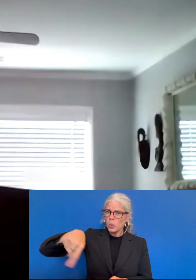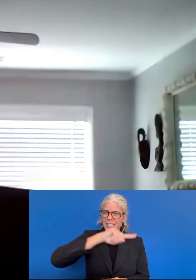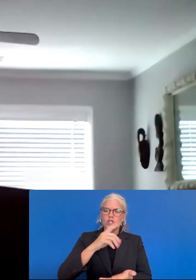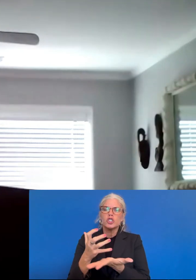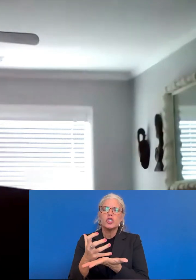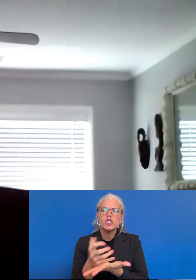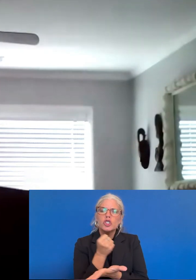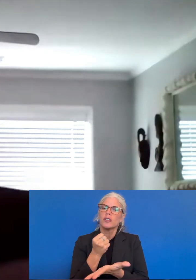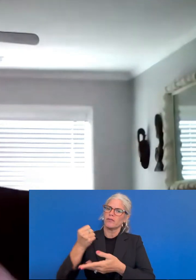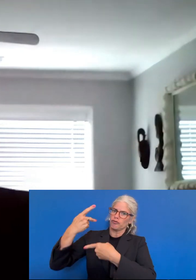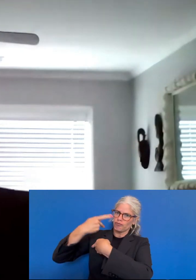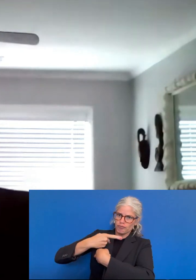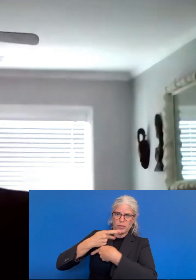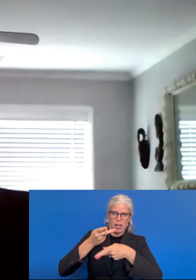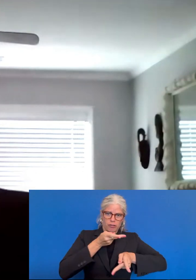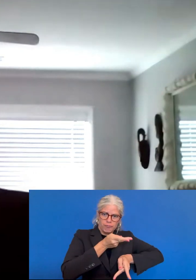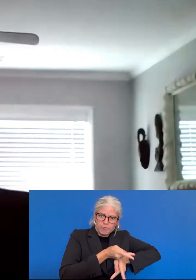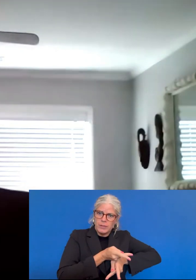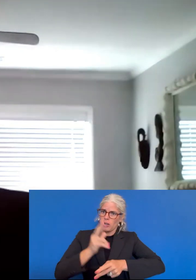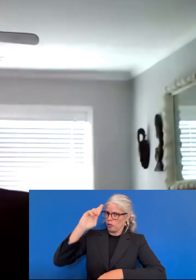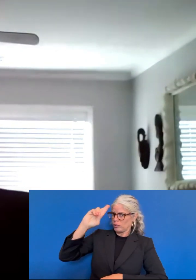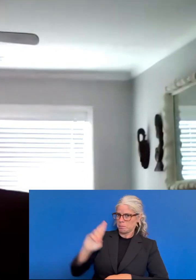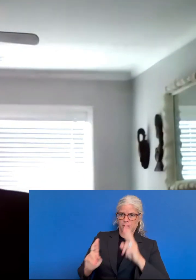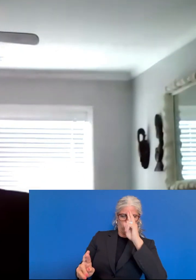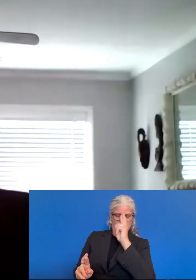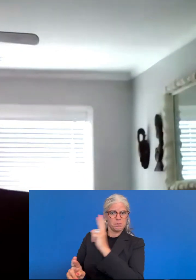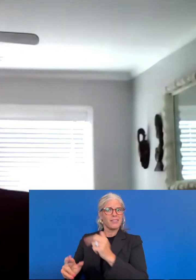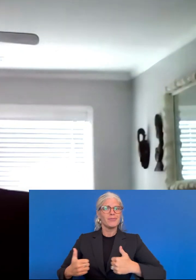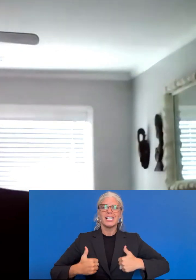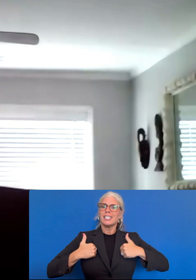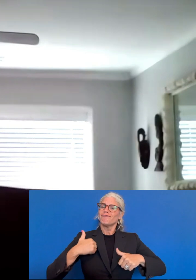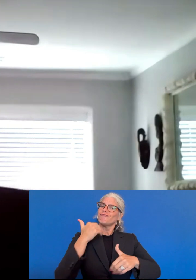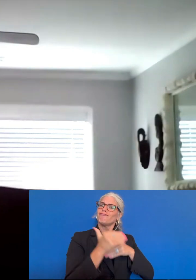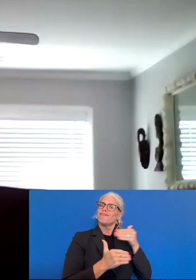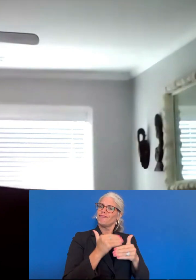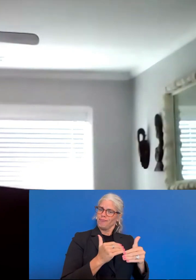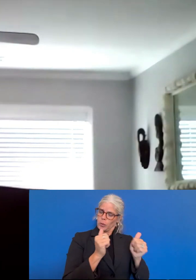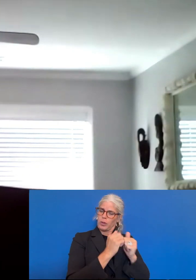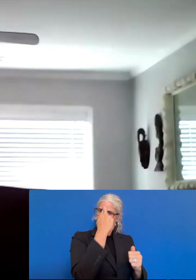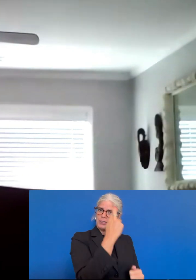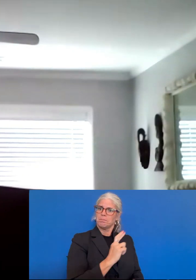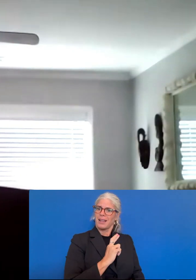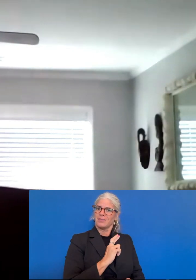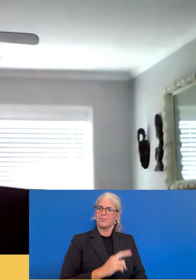We all deserve to be cared and respected and live with dignity.